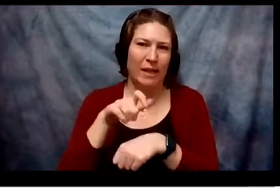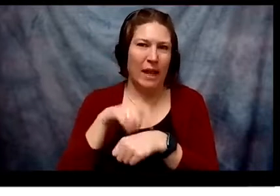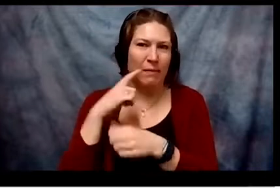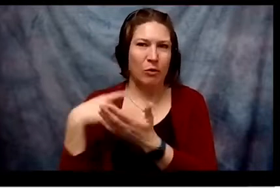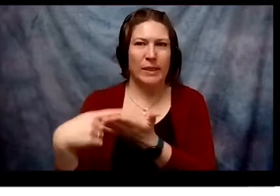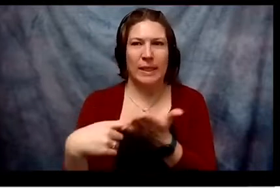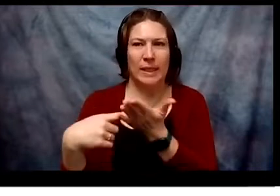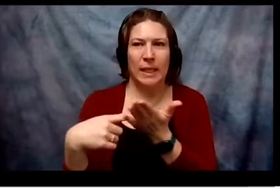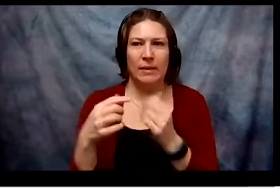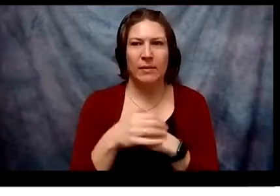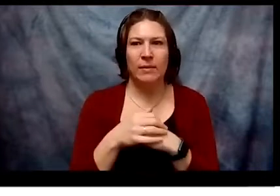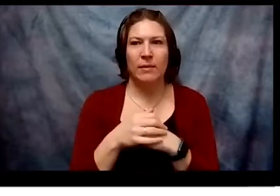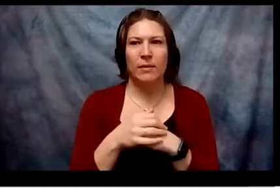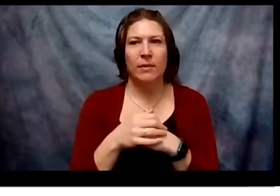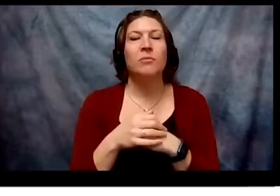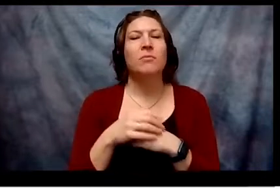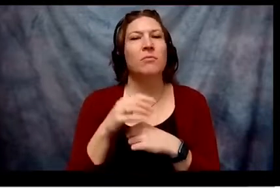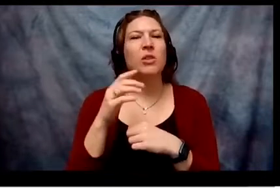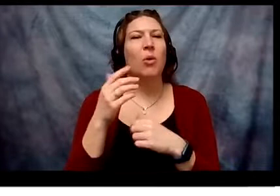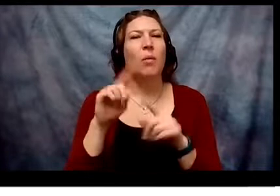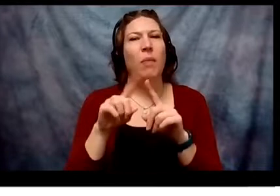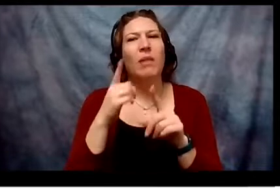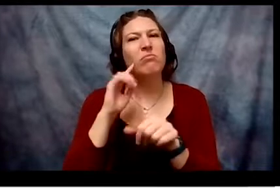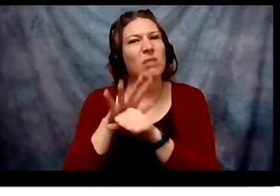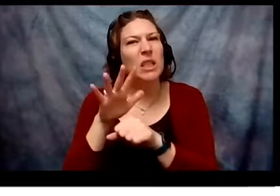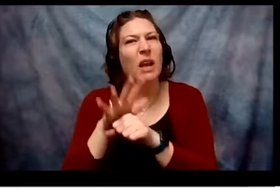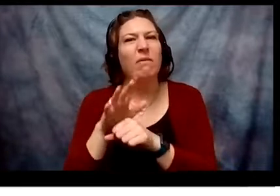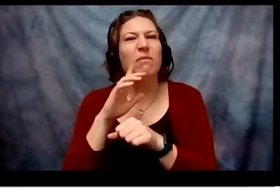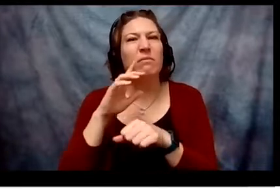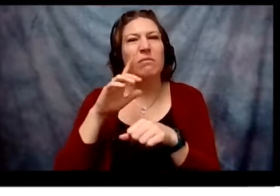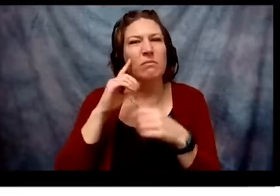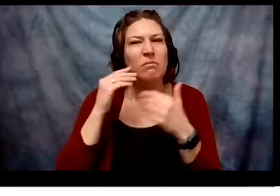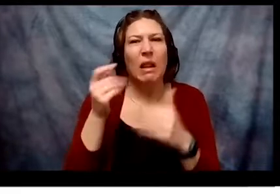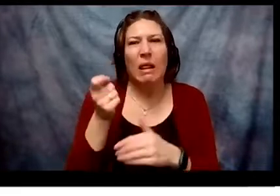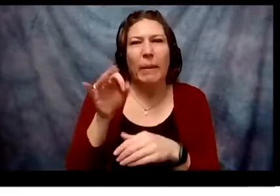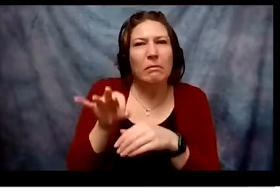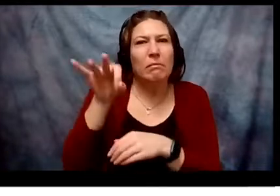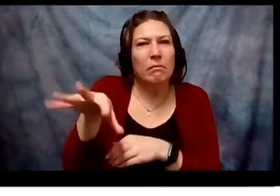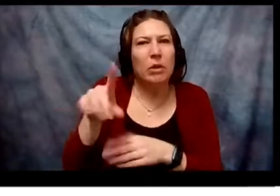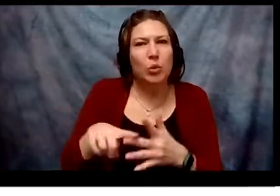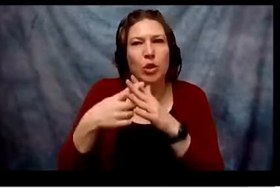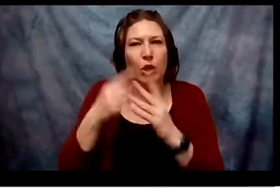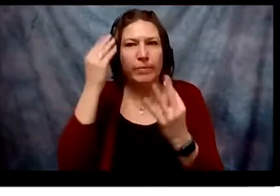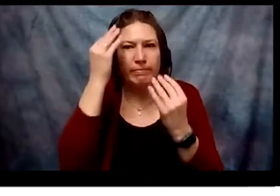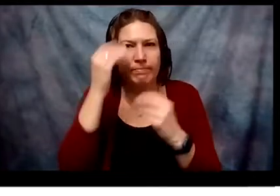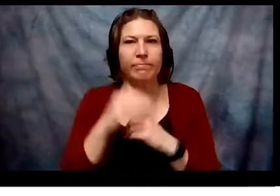just enough to share your initial thoughts and reactions. The one question is,